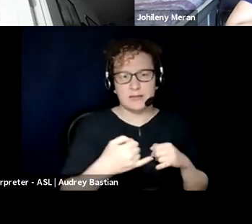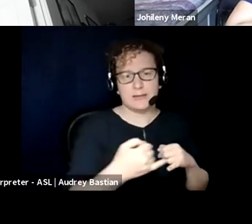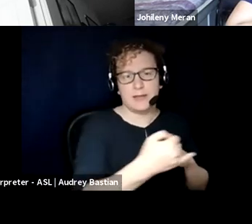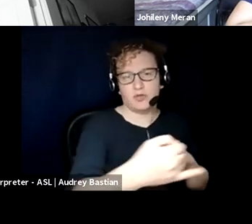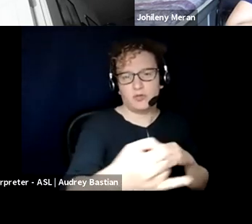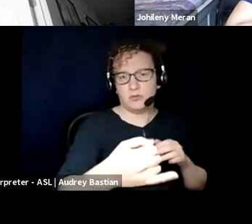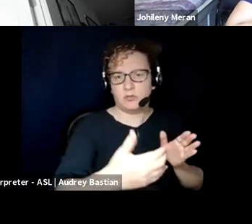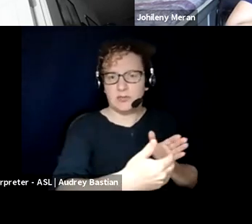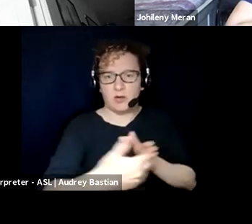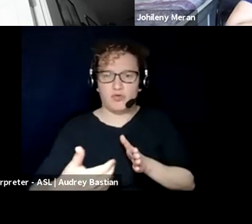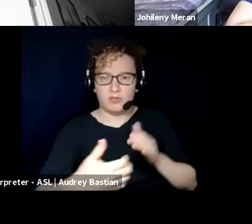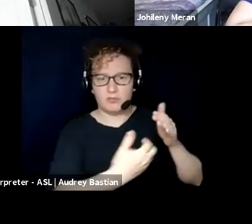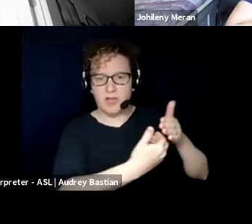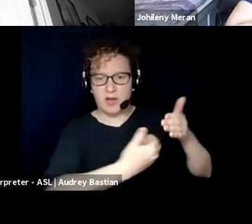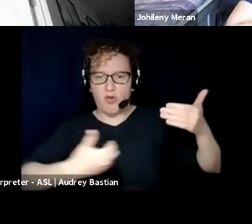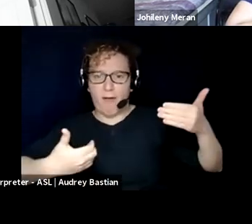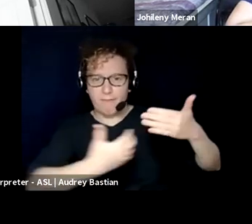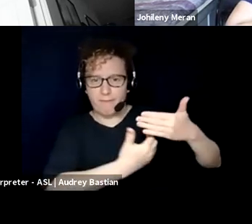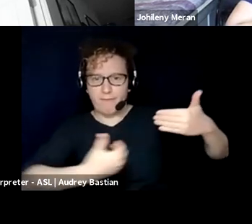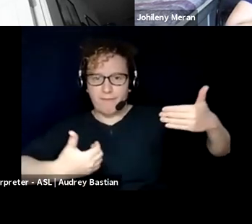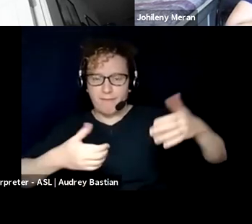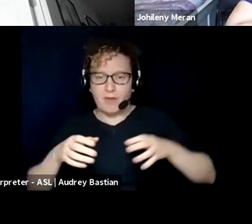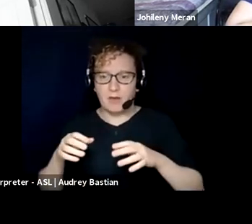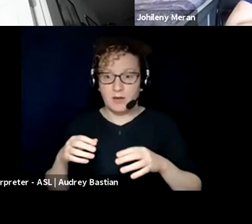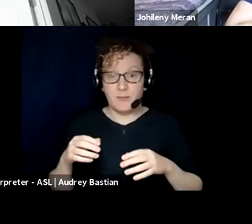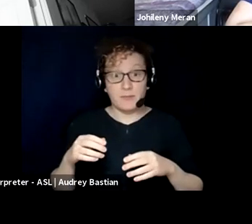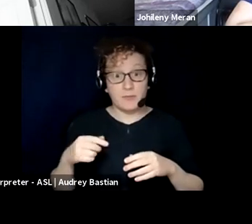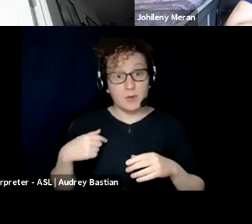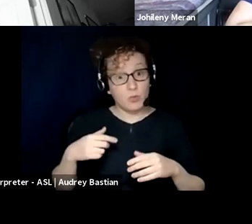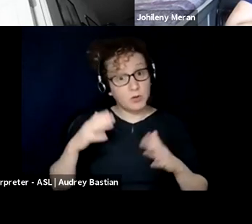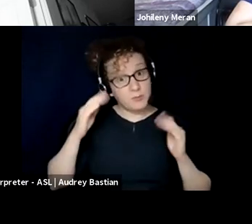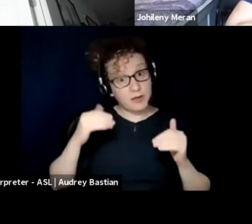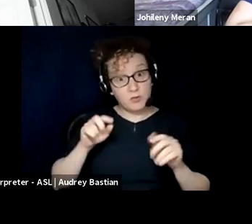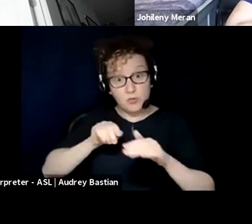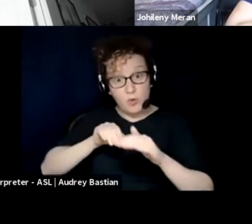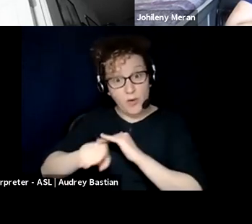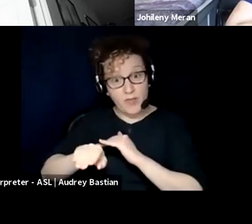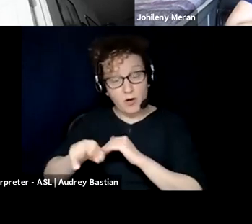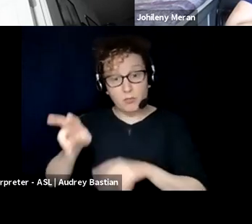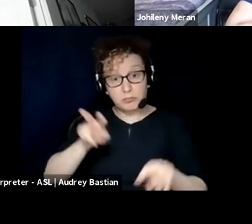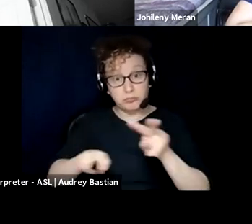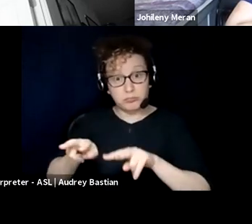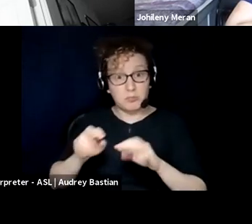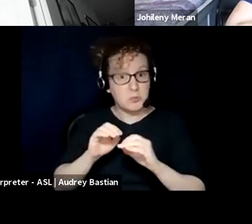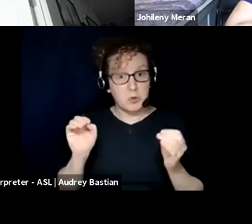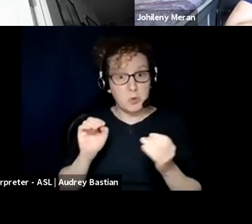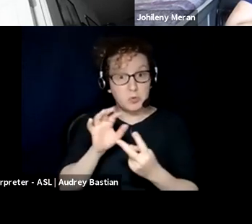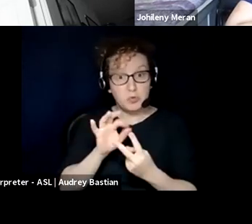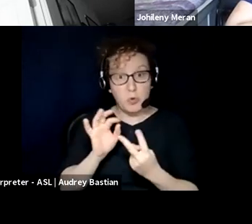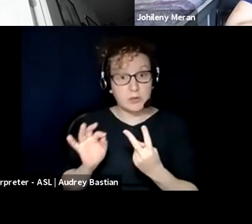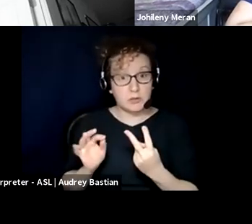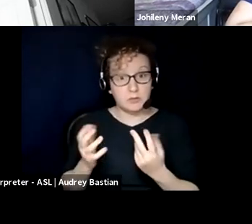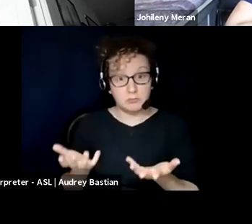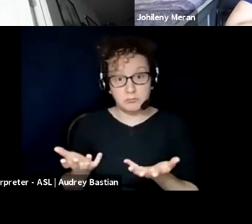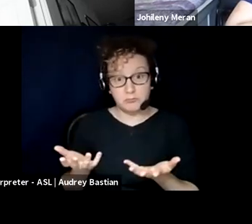And it was expected we would go in there. and there was not really a choice. But it